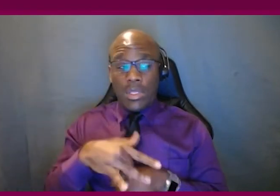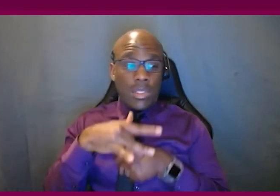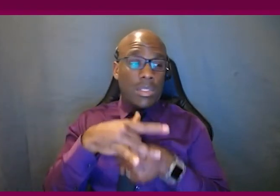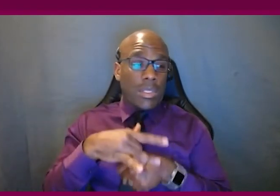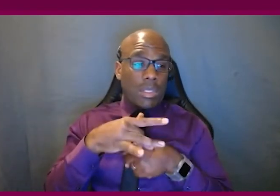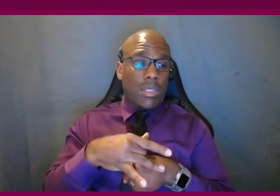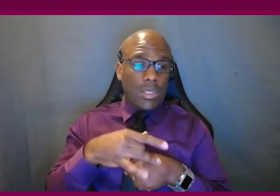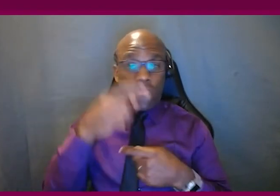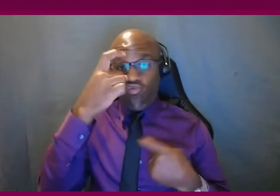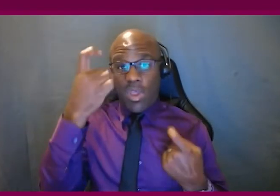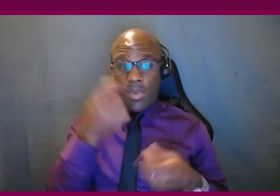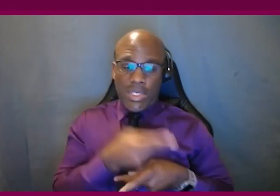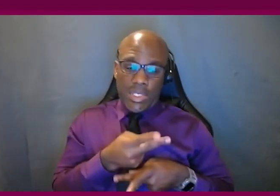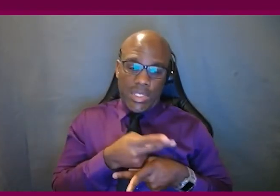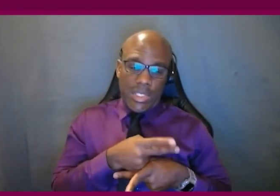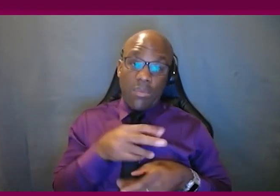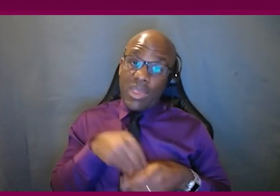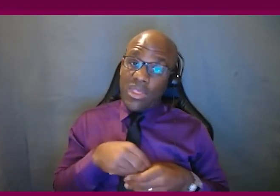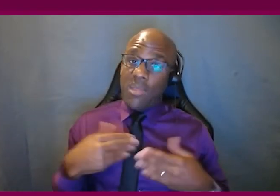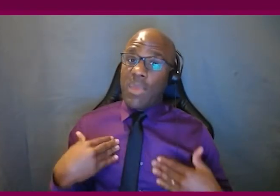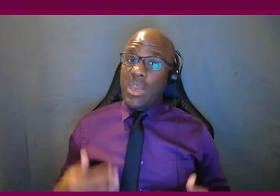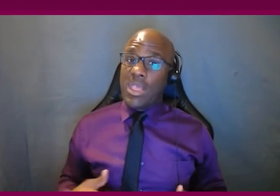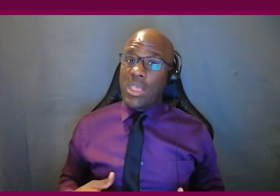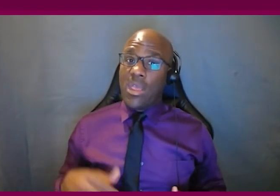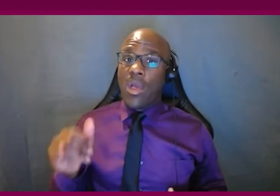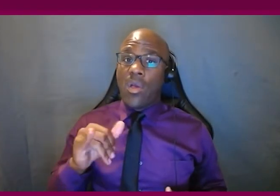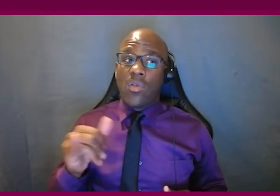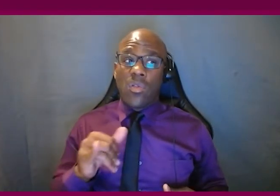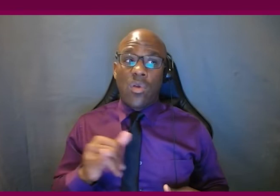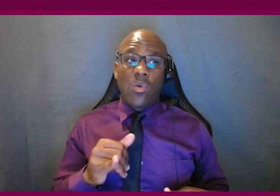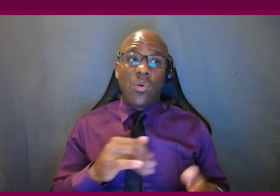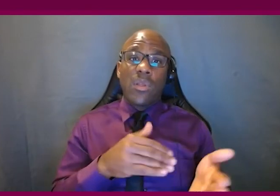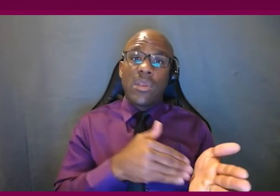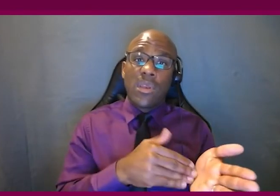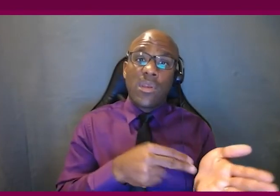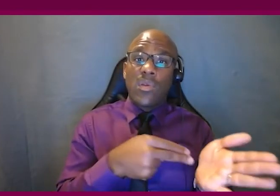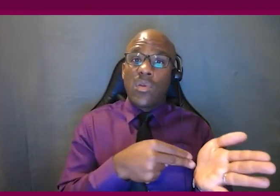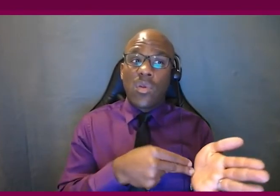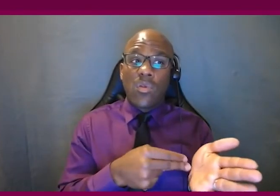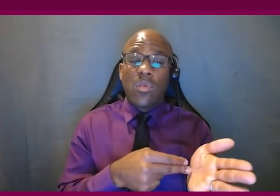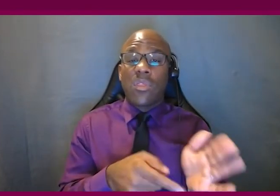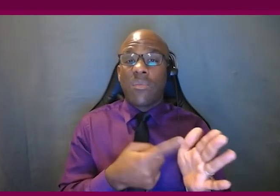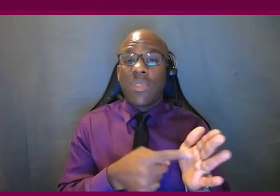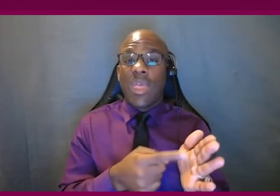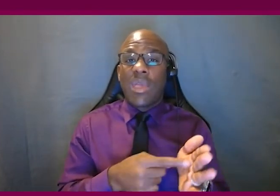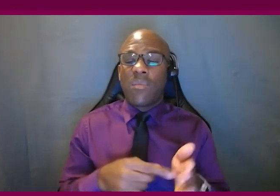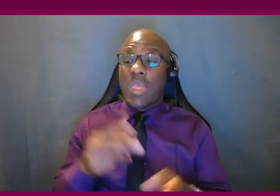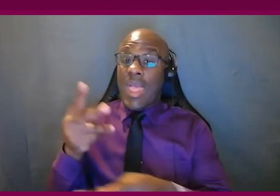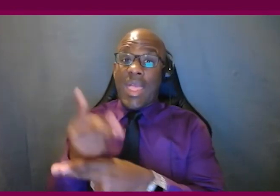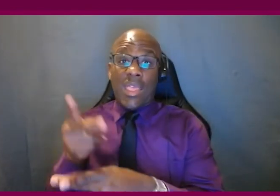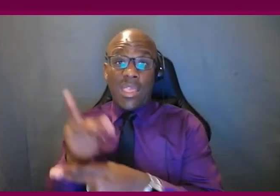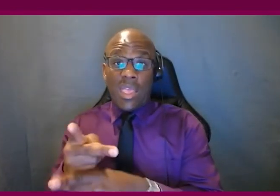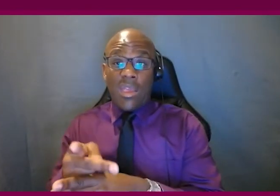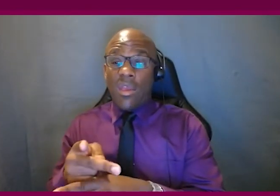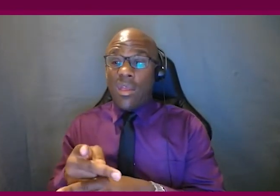be definitely traumatizing. So I do work with people that have medical trauma and it's a big thing.